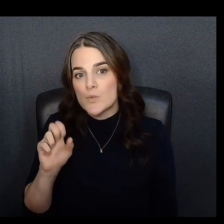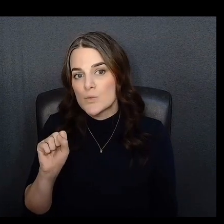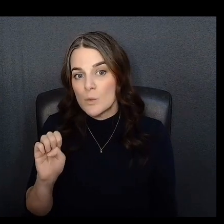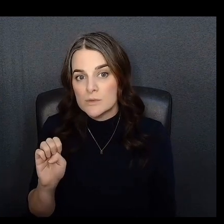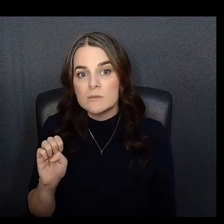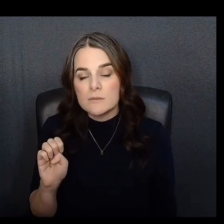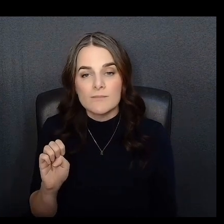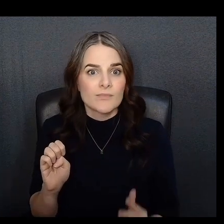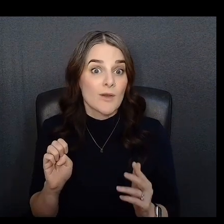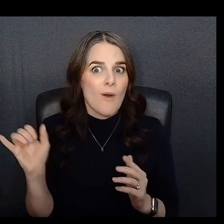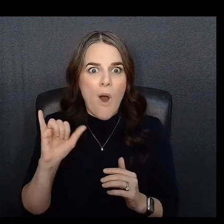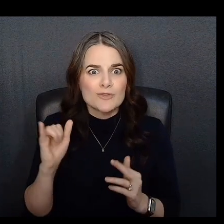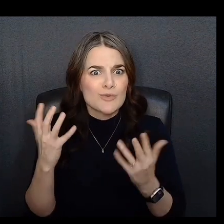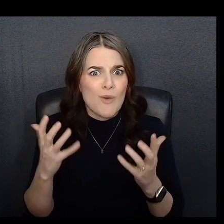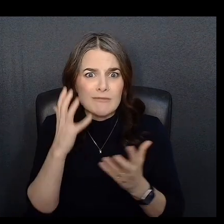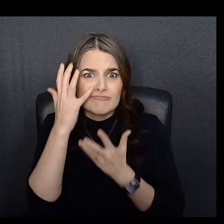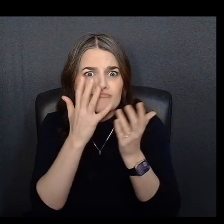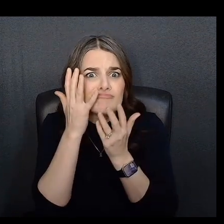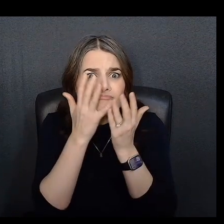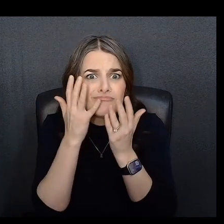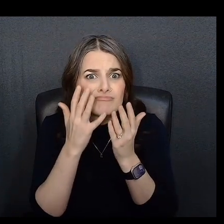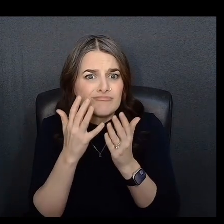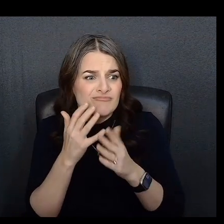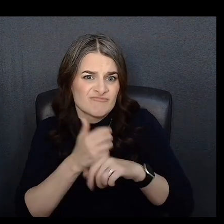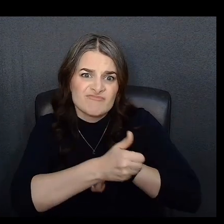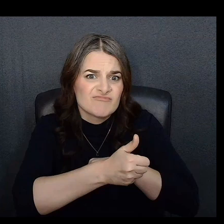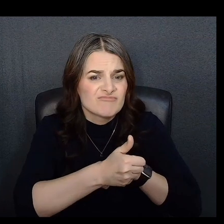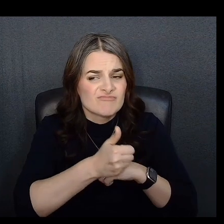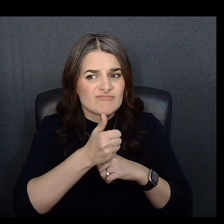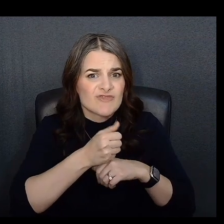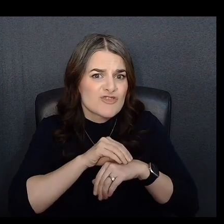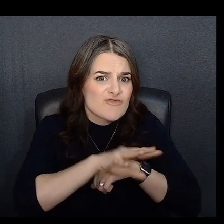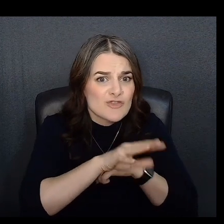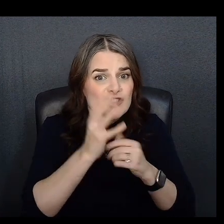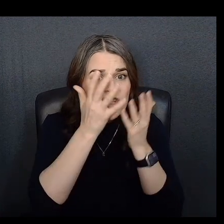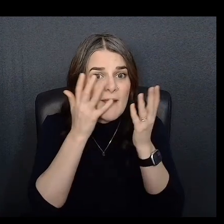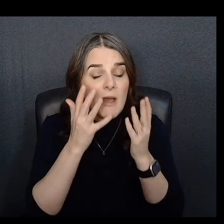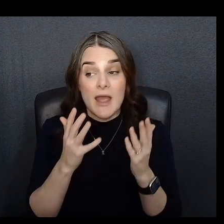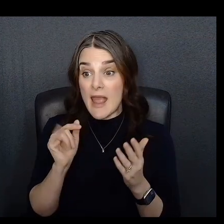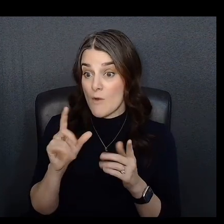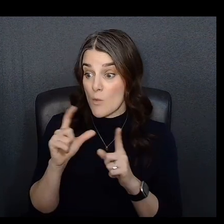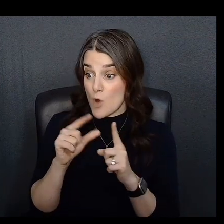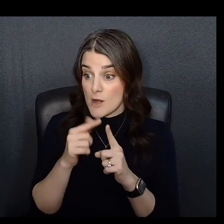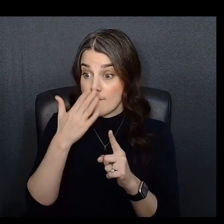Even if words are bad, we don't need to feel shame necessarily for using them in every single instance,